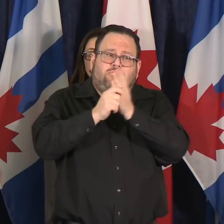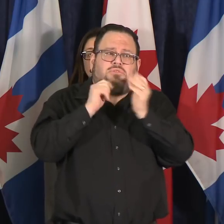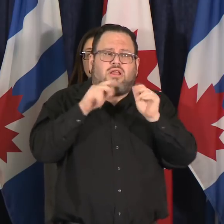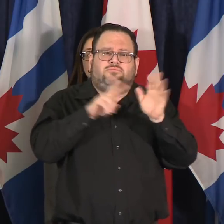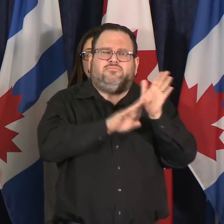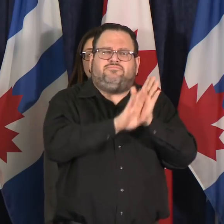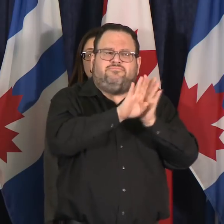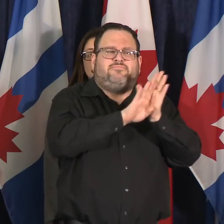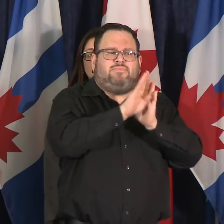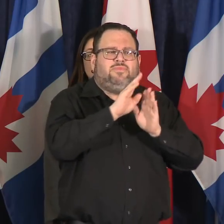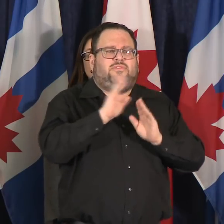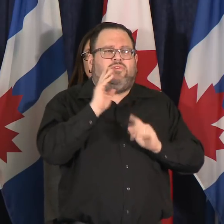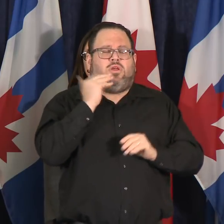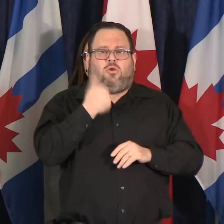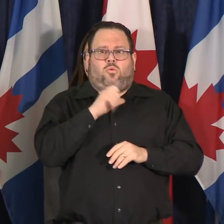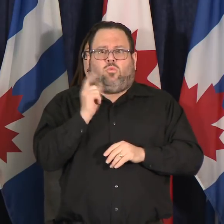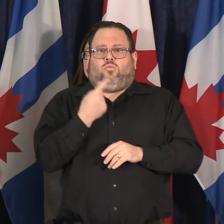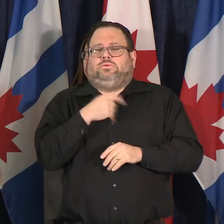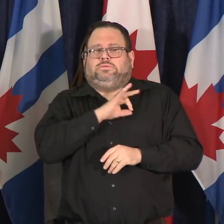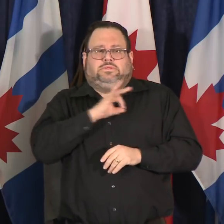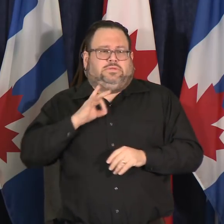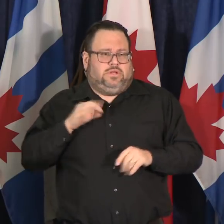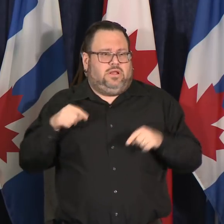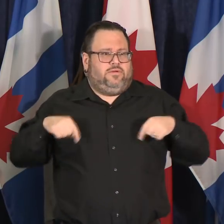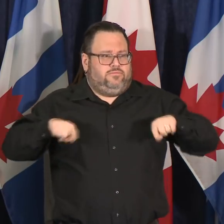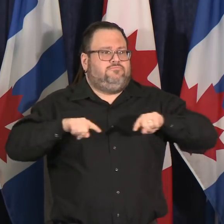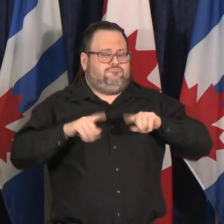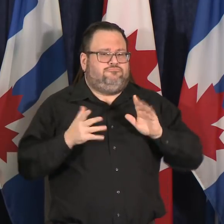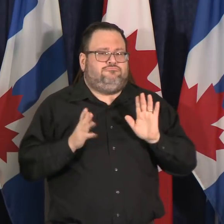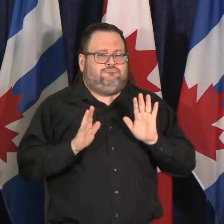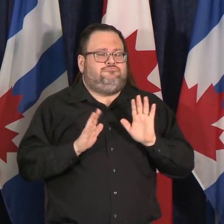repeatedly explained public health call centers continue to